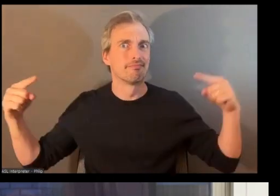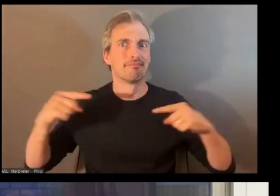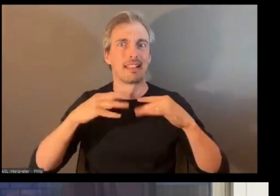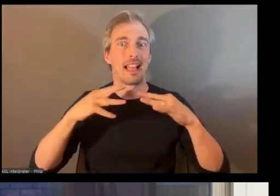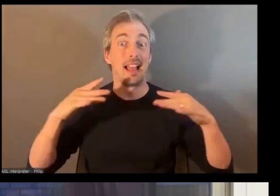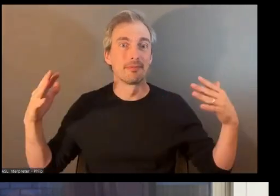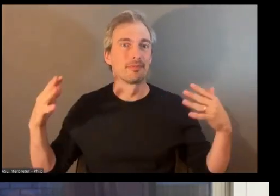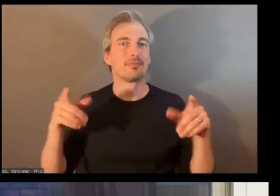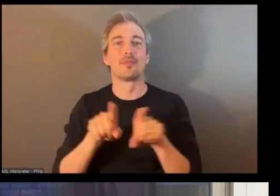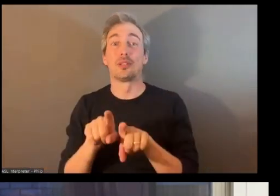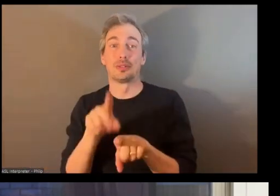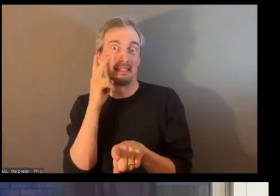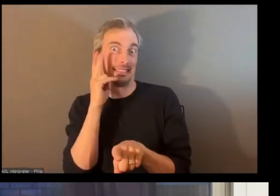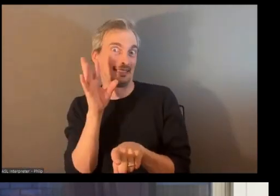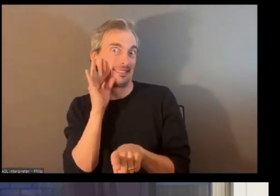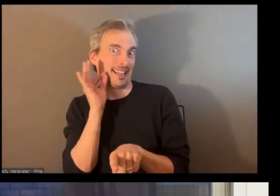So... Audio and video. You know.